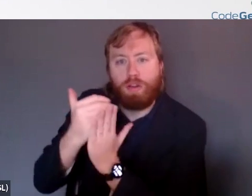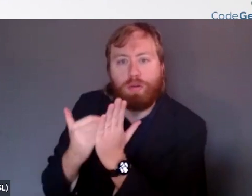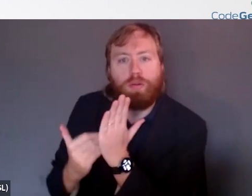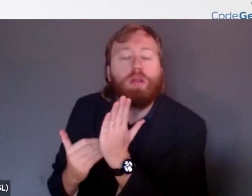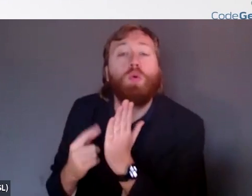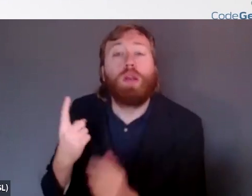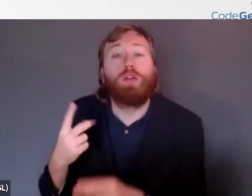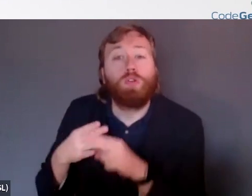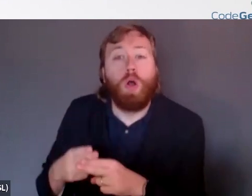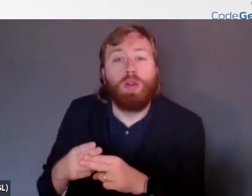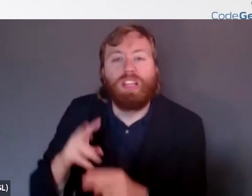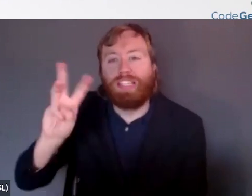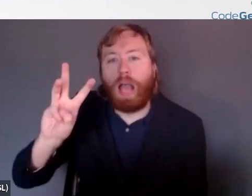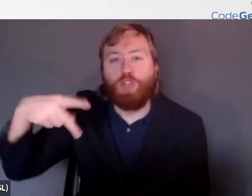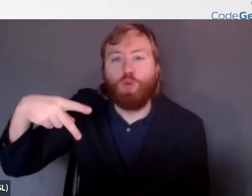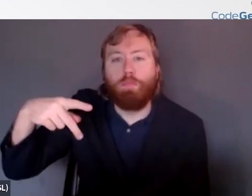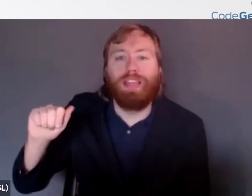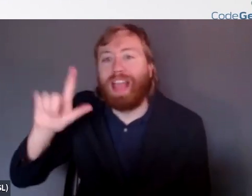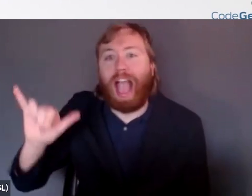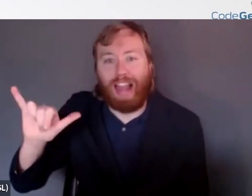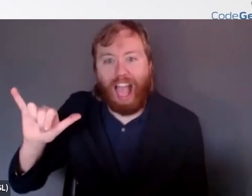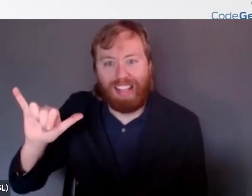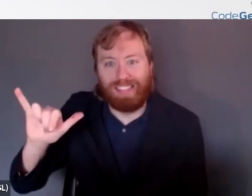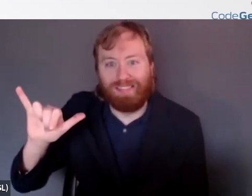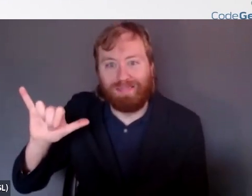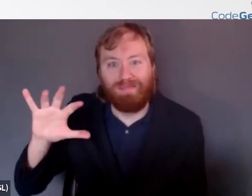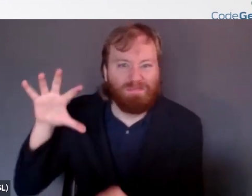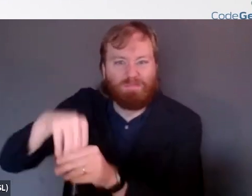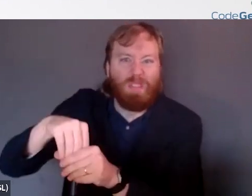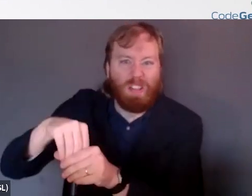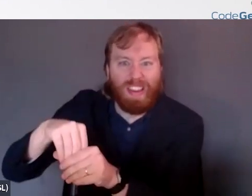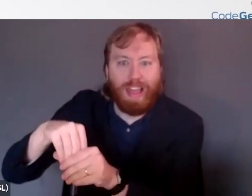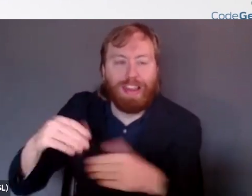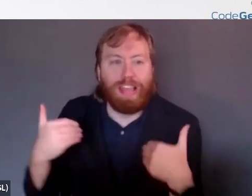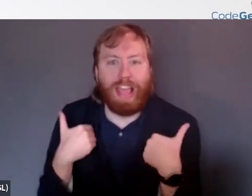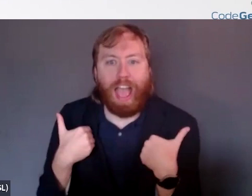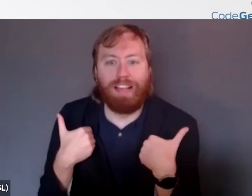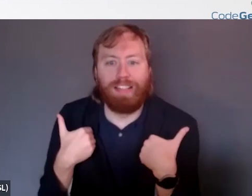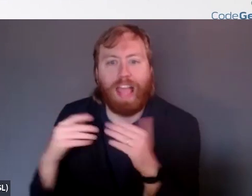that's built into WordPress. It has within it a speak function,